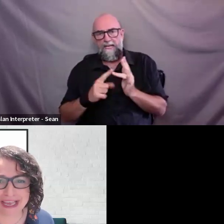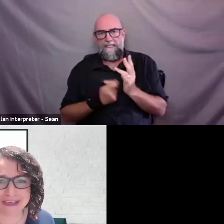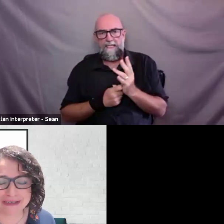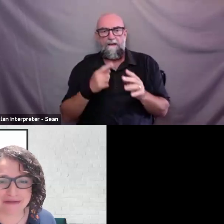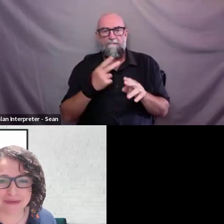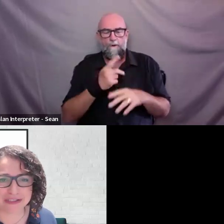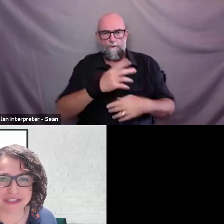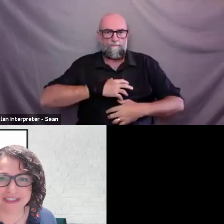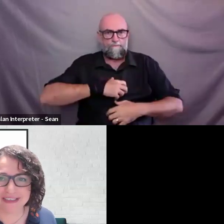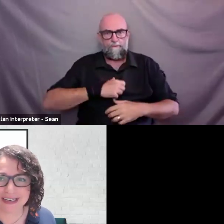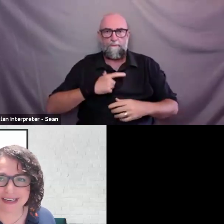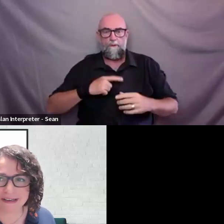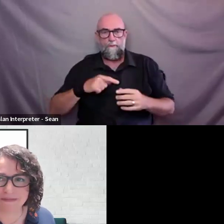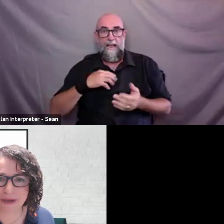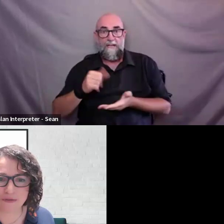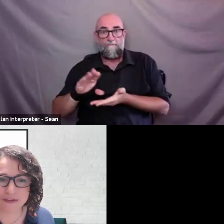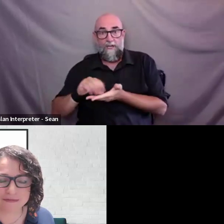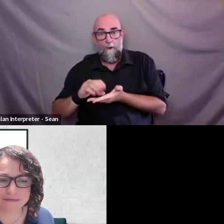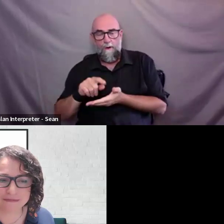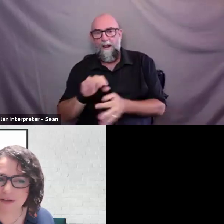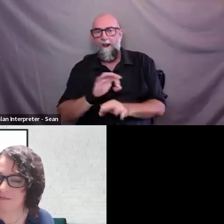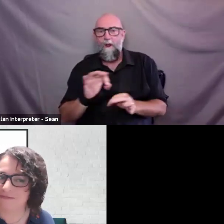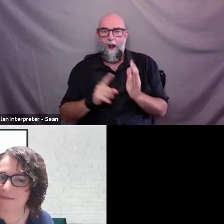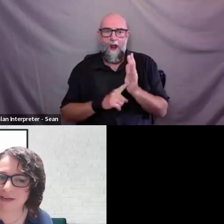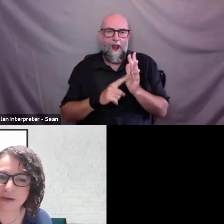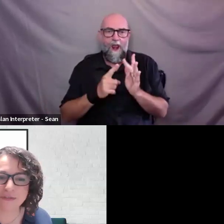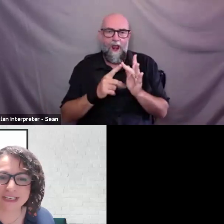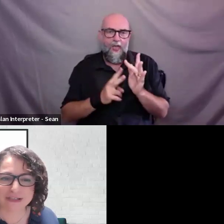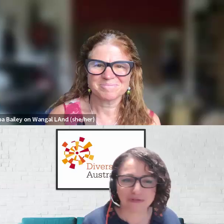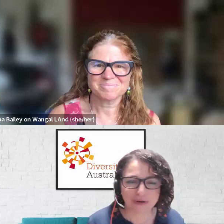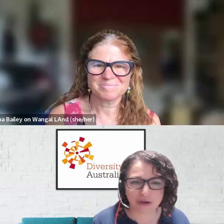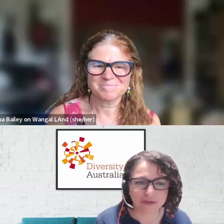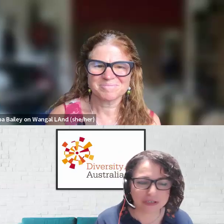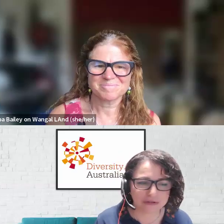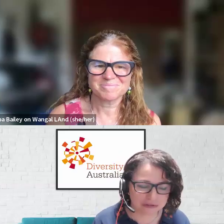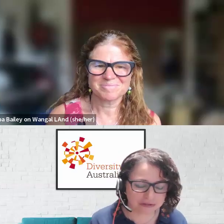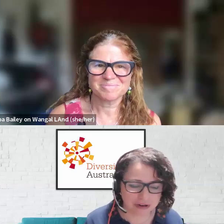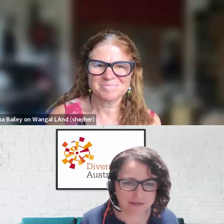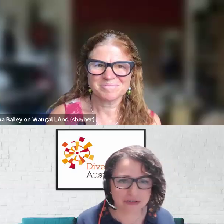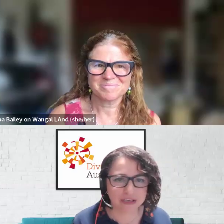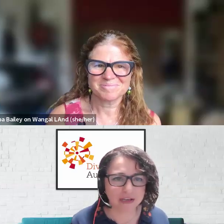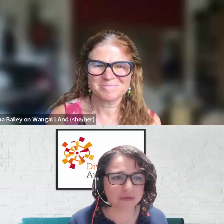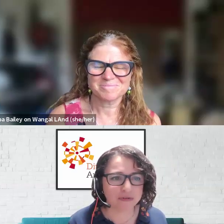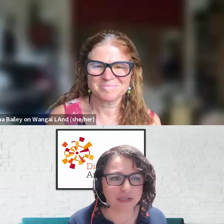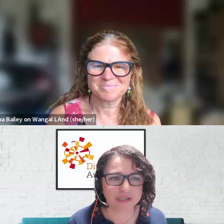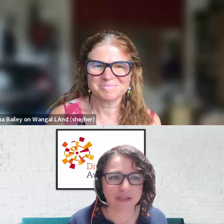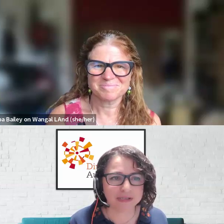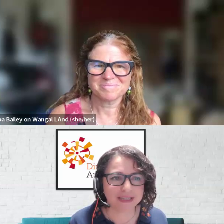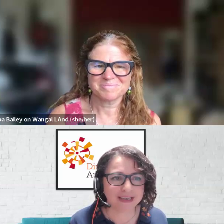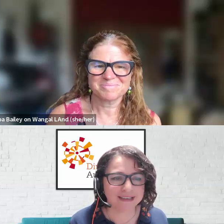radio Australia we just close it there. SPEAKER: And thank you, Lena,